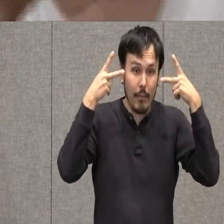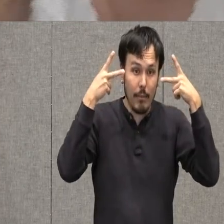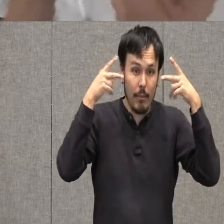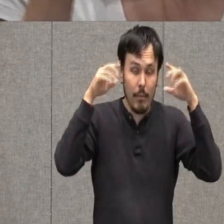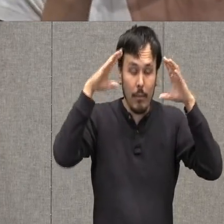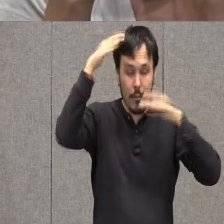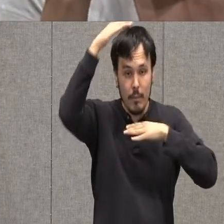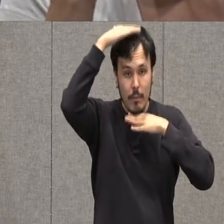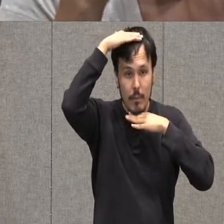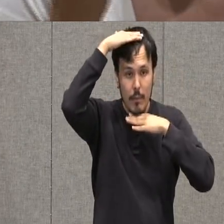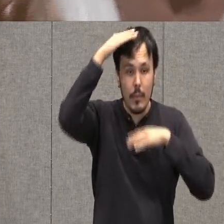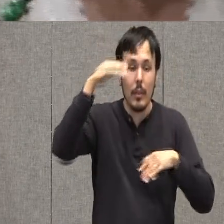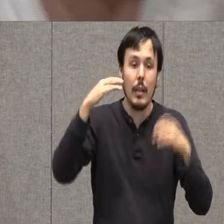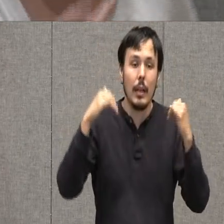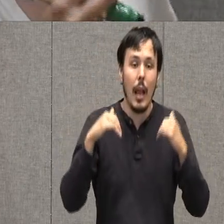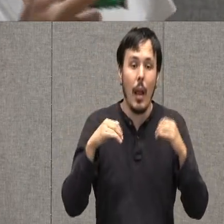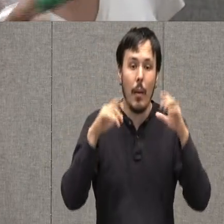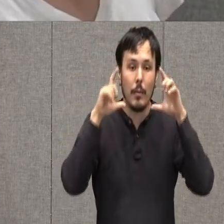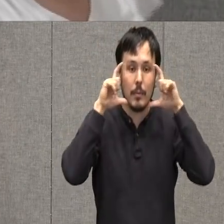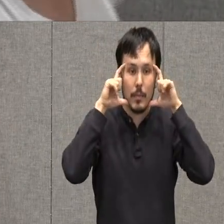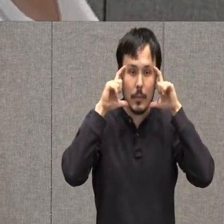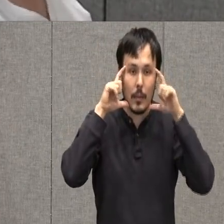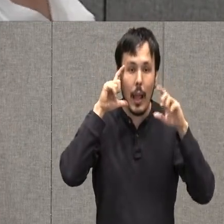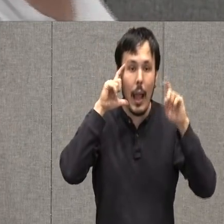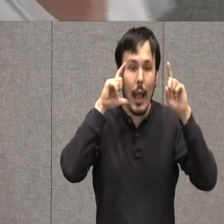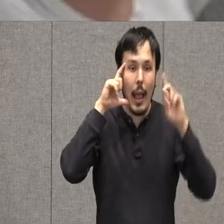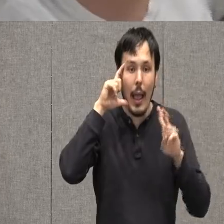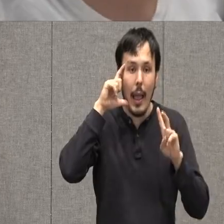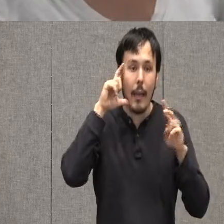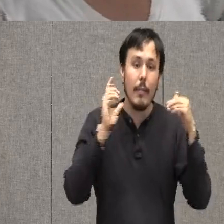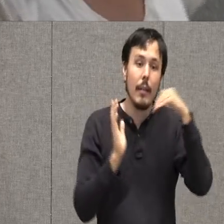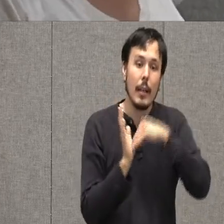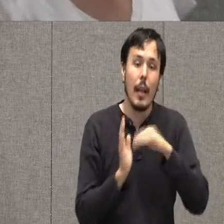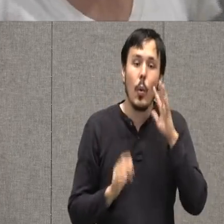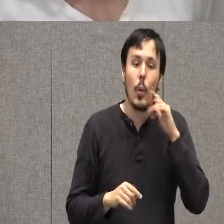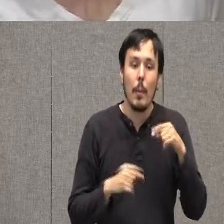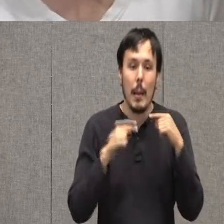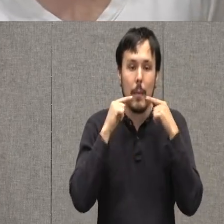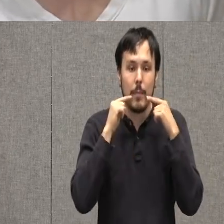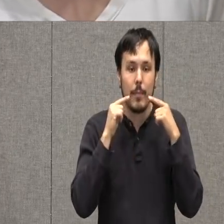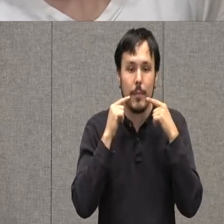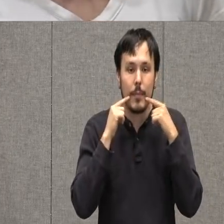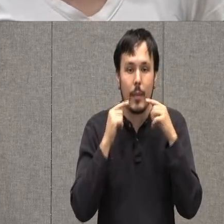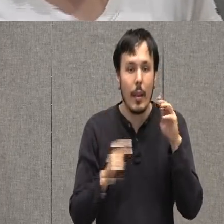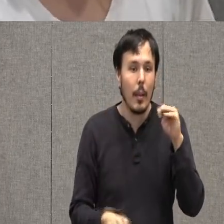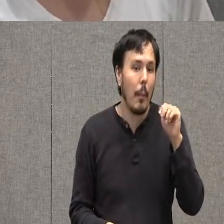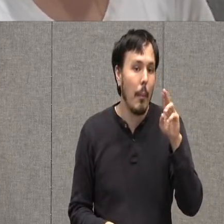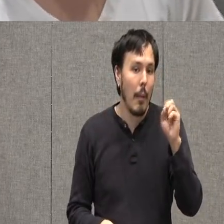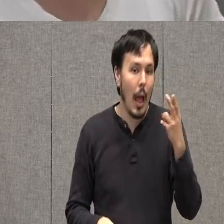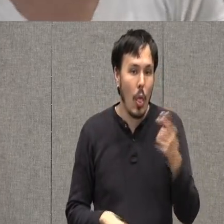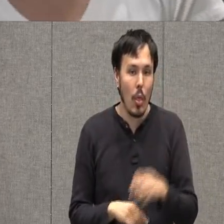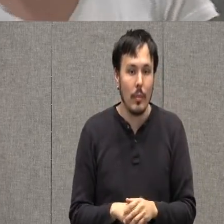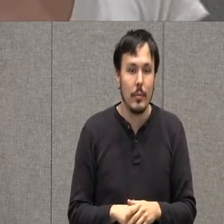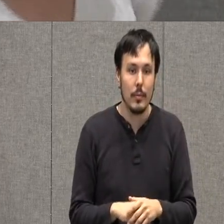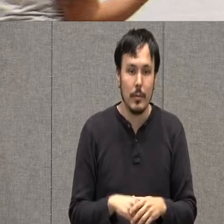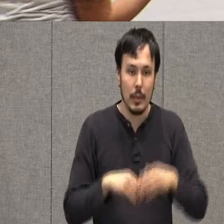and this is where the bottom of our nose is gonna live. And there's a couple ways you can show that. When we're first making faces,